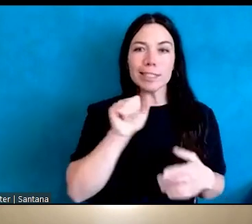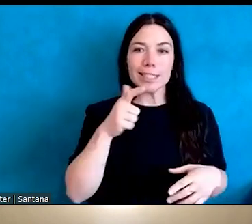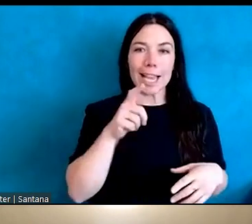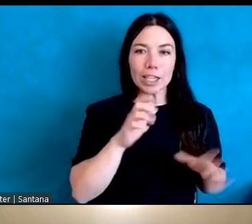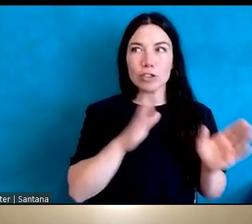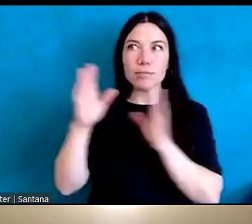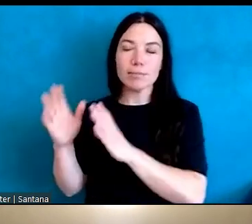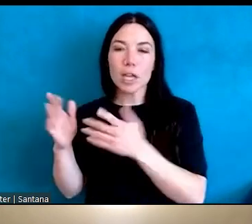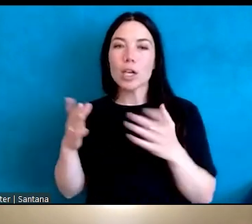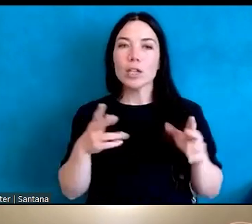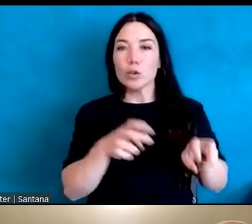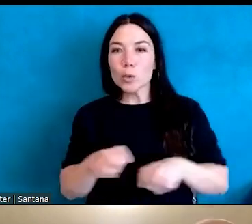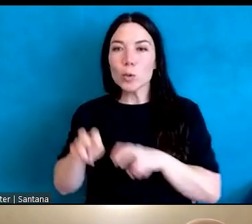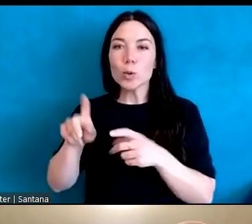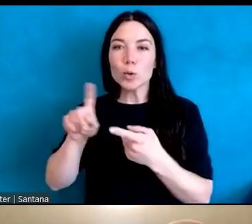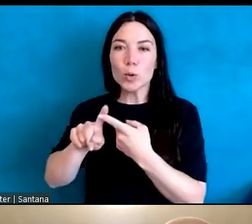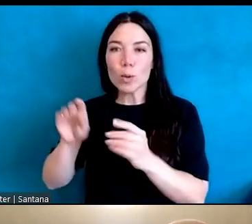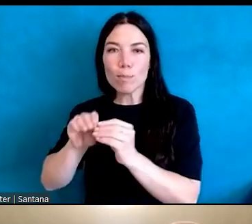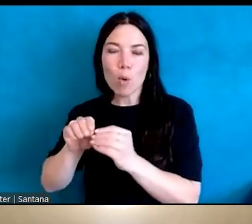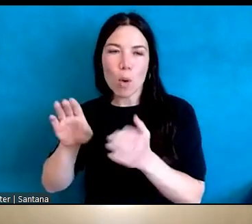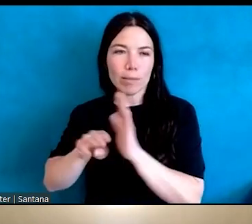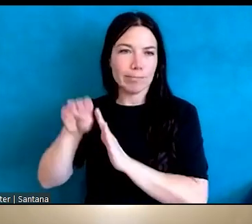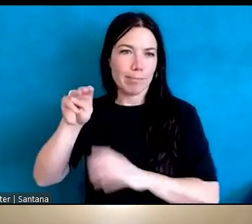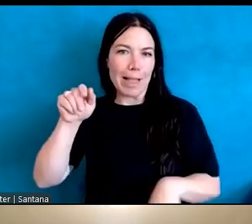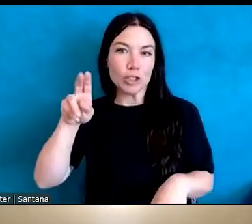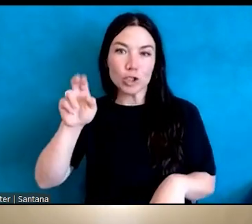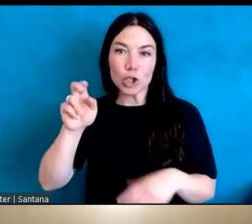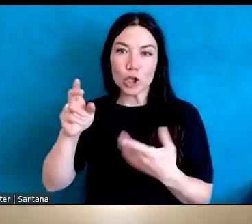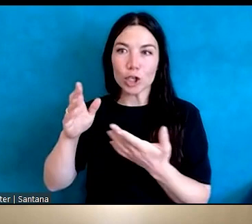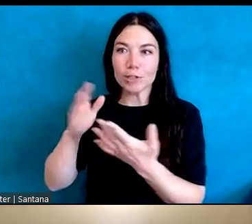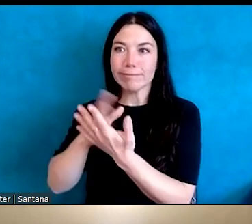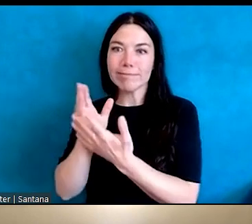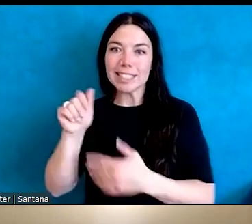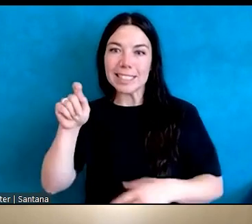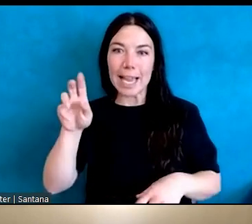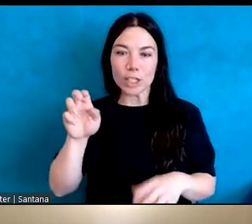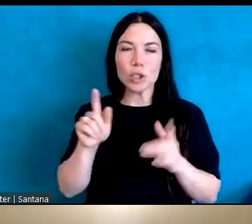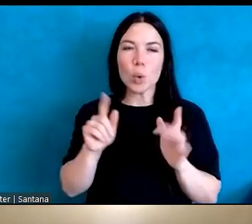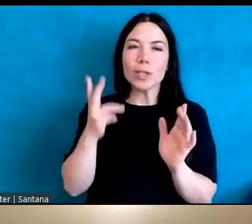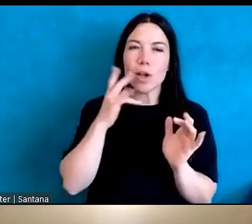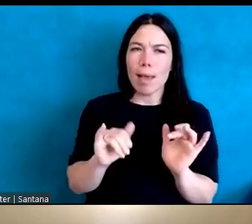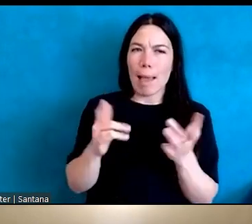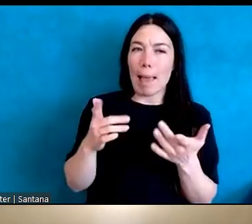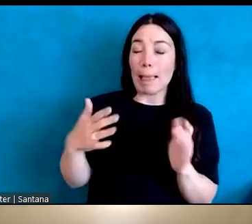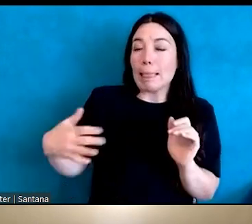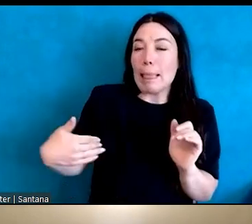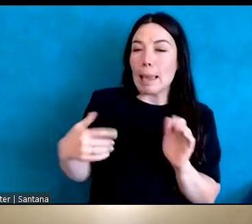So we found in this middle graph here, sometimes a light negativity in these children, which was